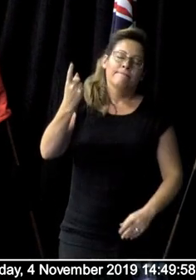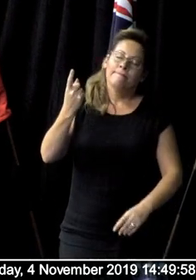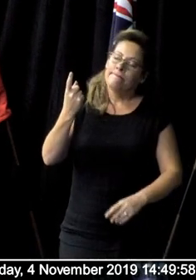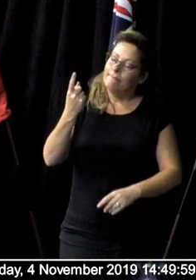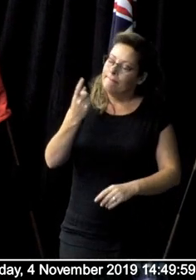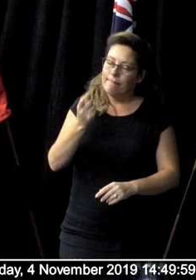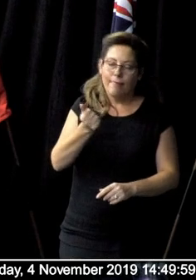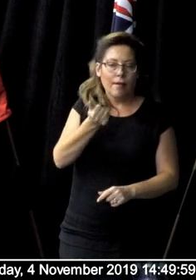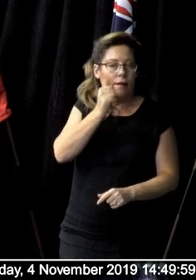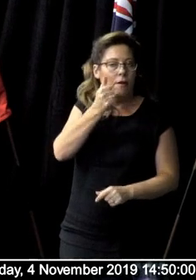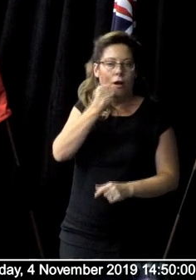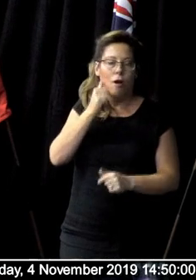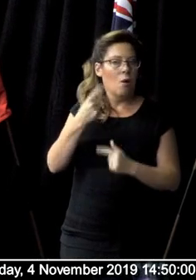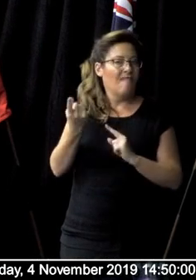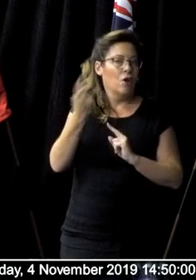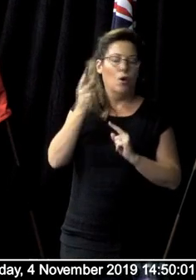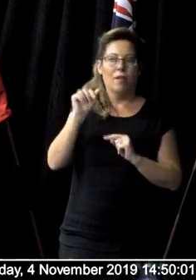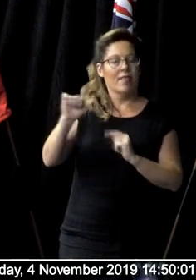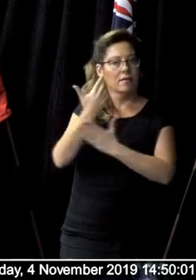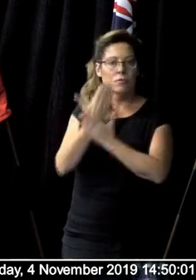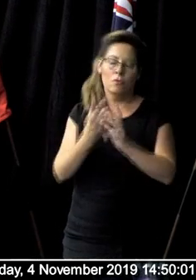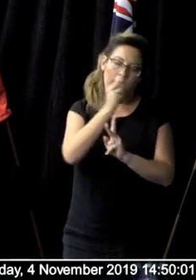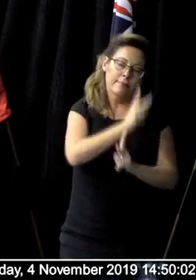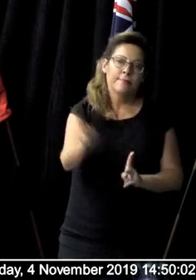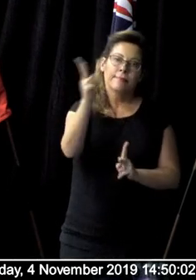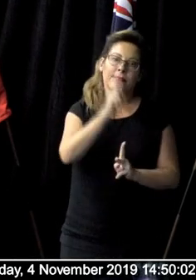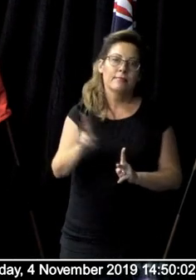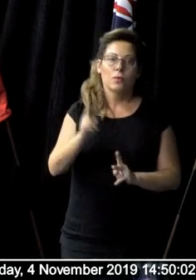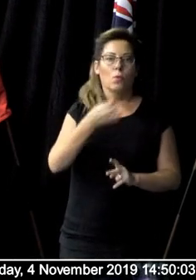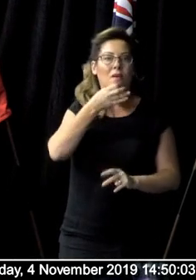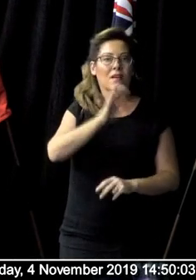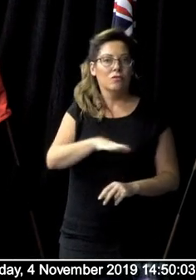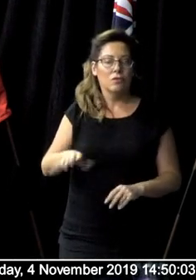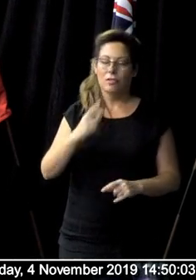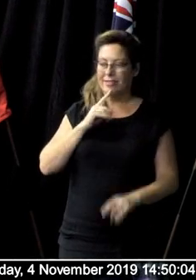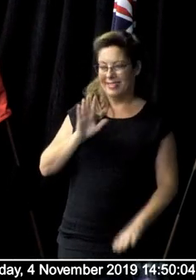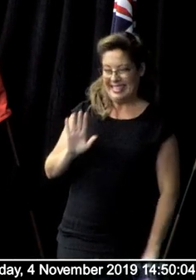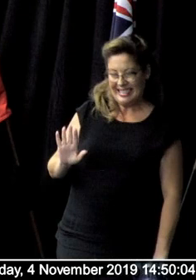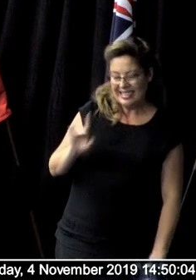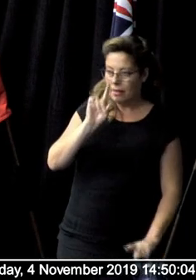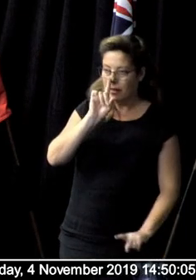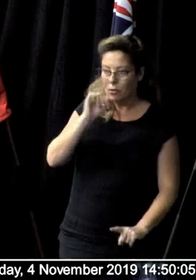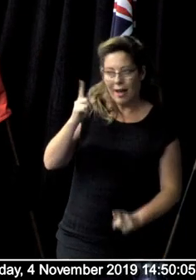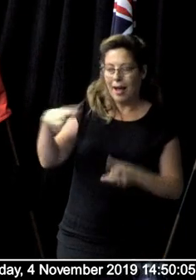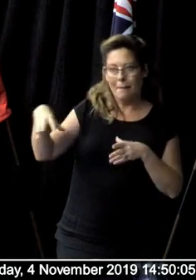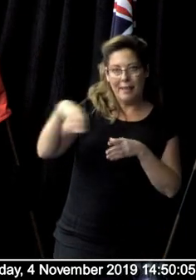that are regularly reported to us, where kids aren’t – are left off class lists.